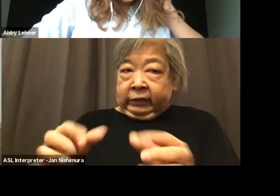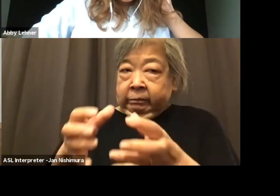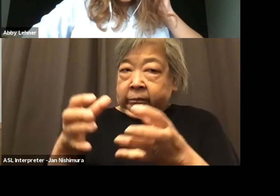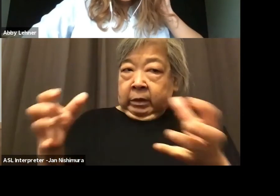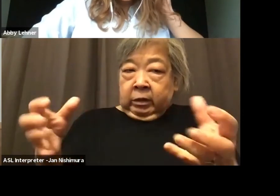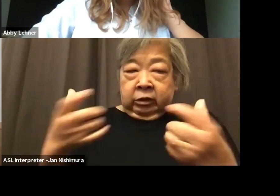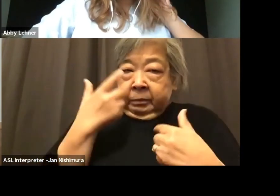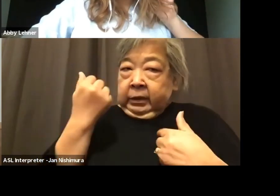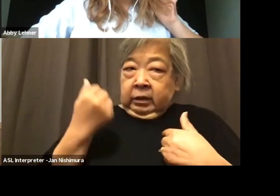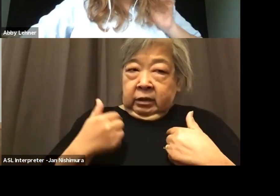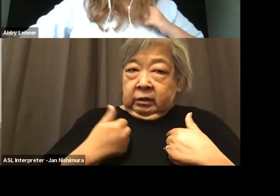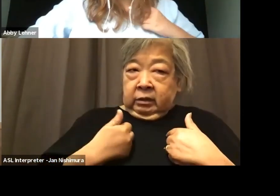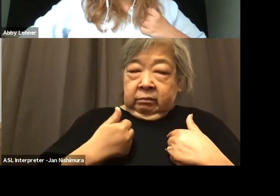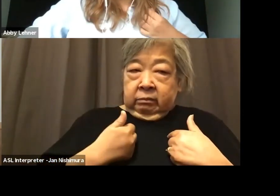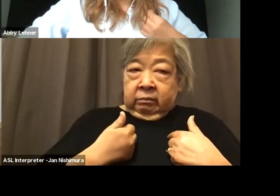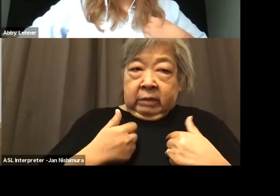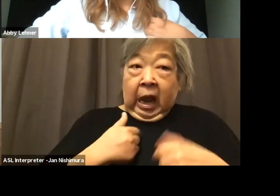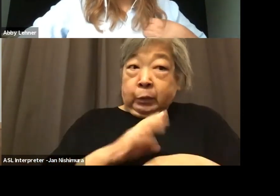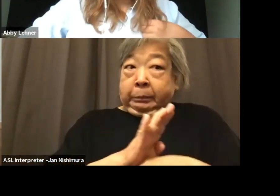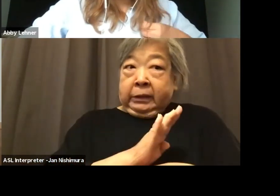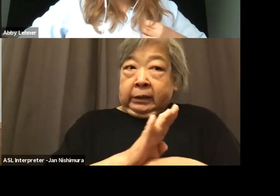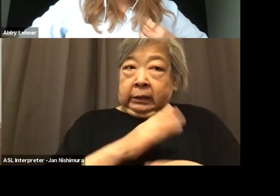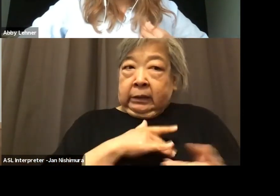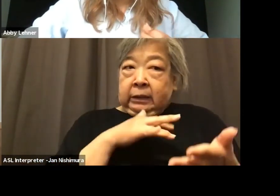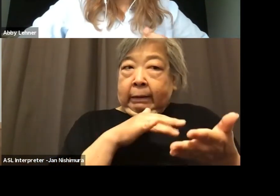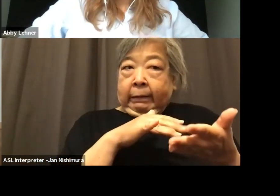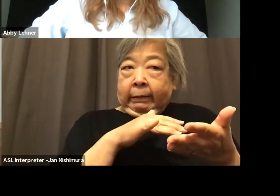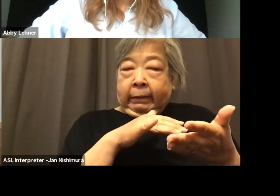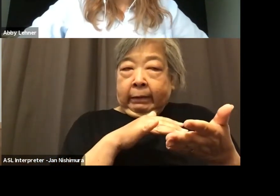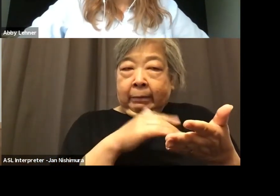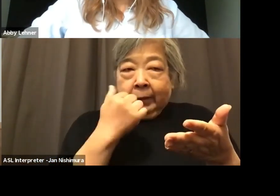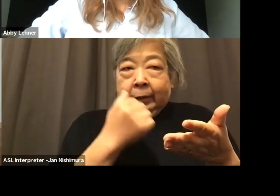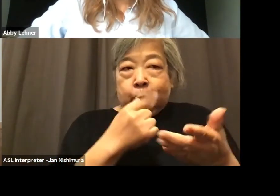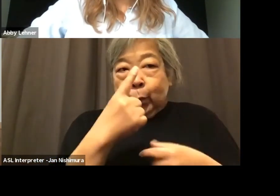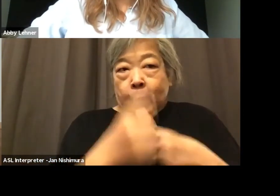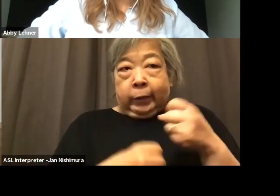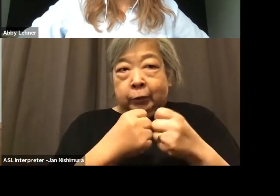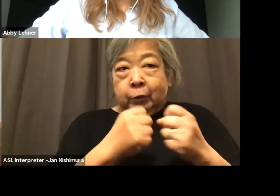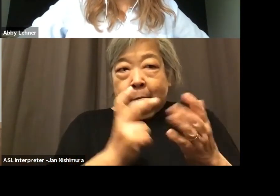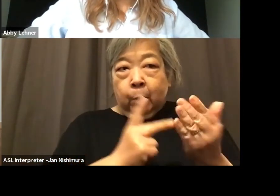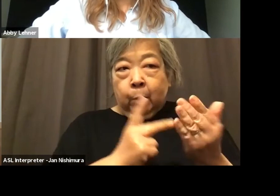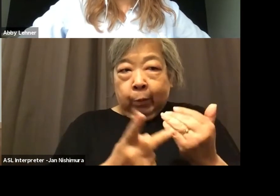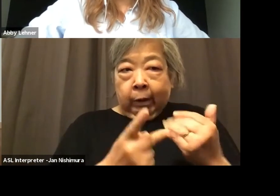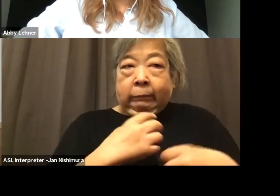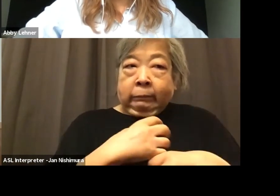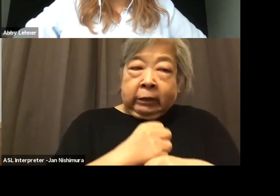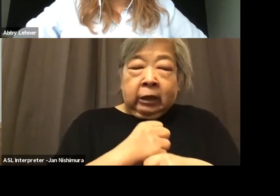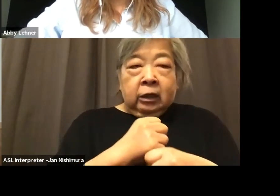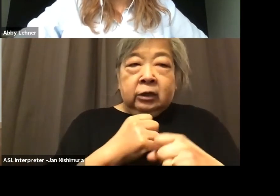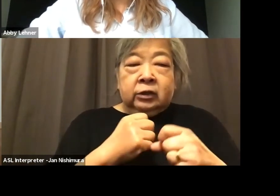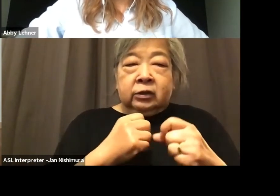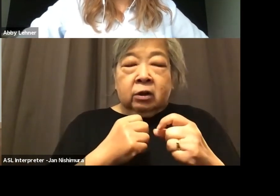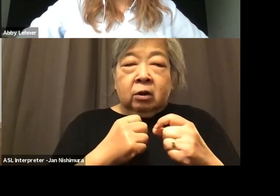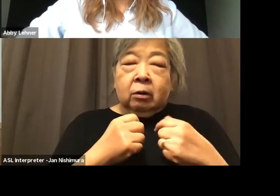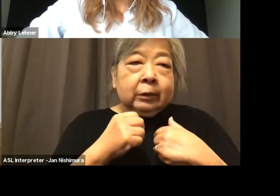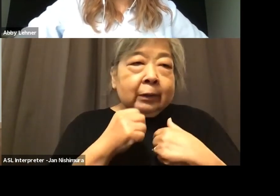busy with my Masterss, just an one year program so it didn't allow me much time on how to